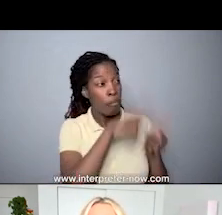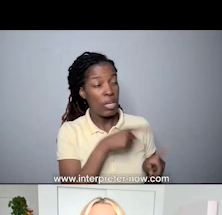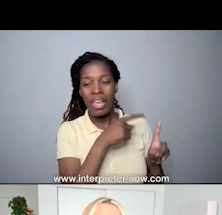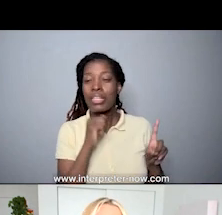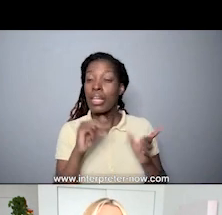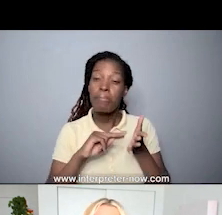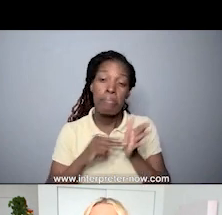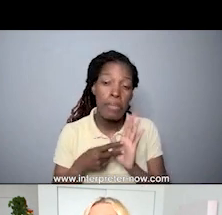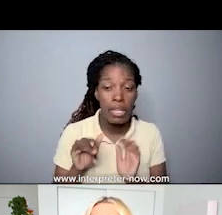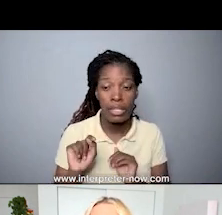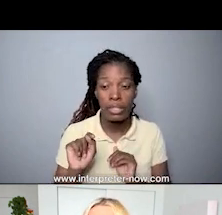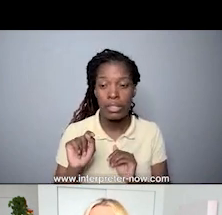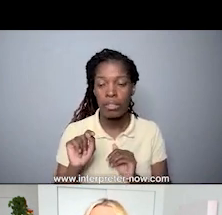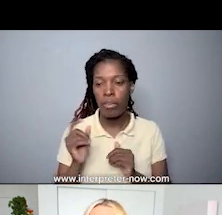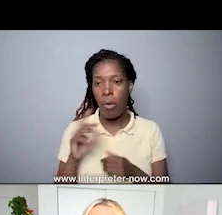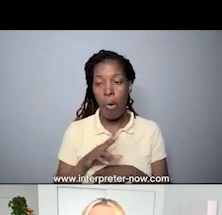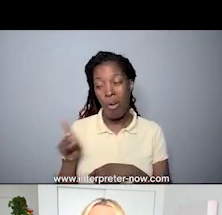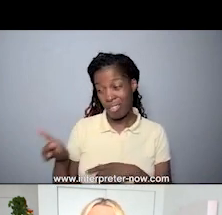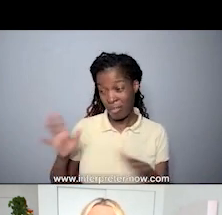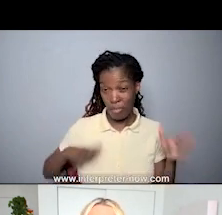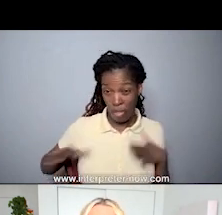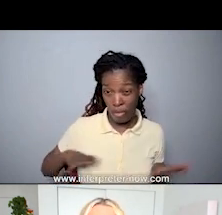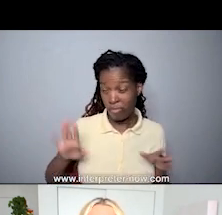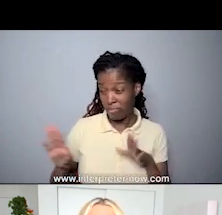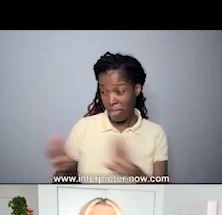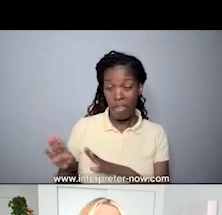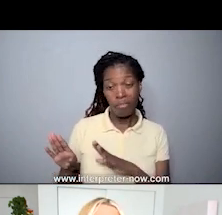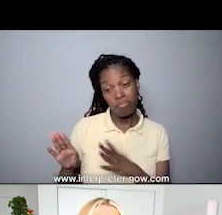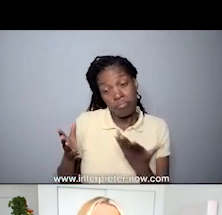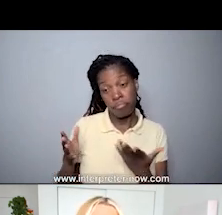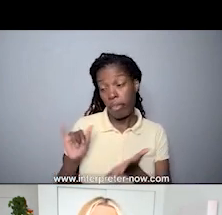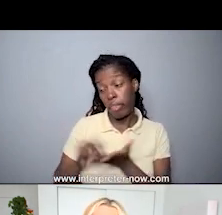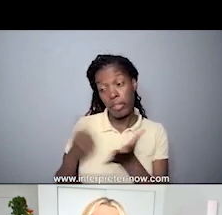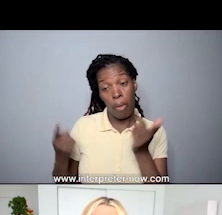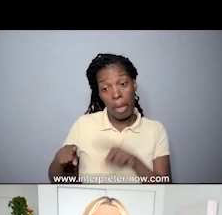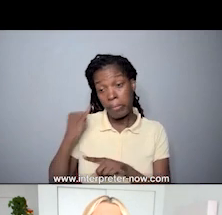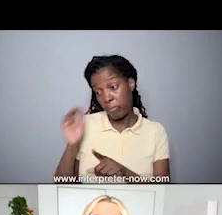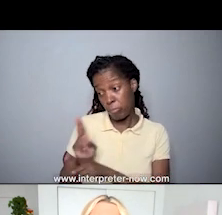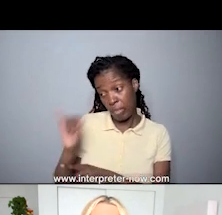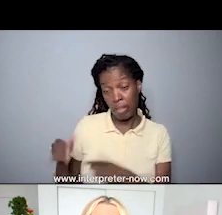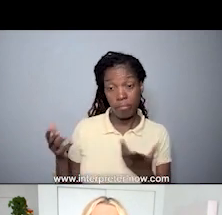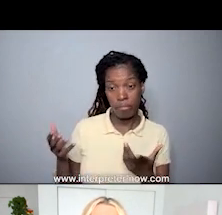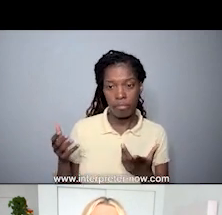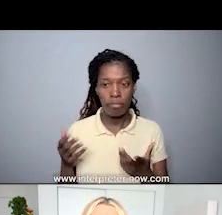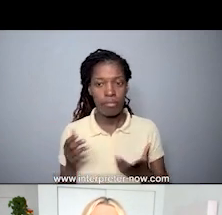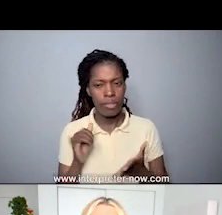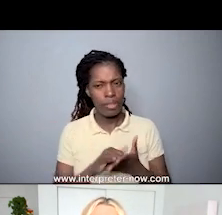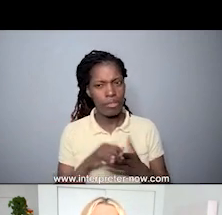head, or they didn't intend to harm you, or they asked for it by dressing or acting the way they did.